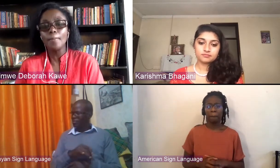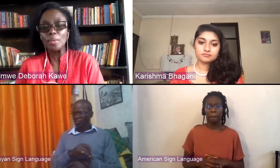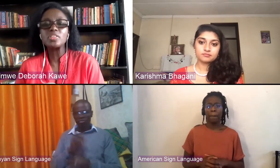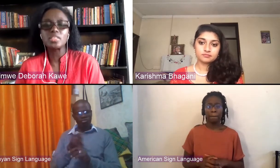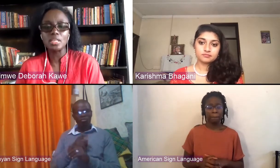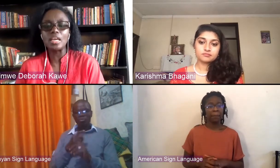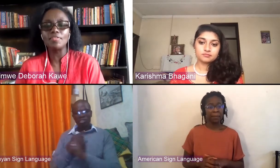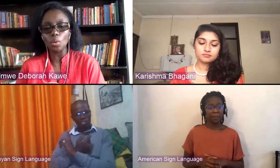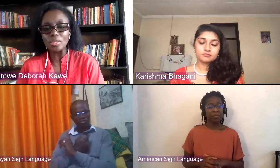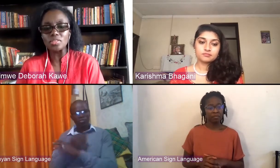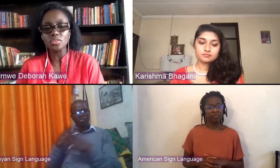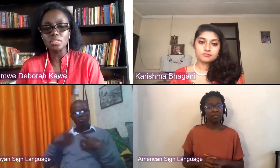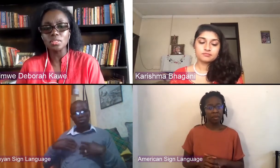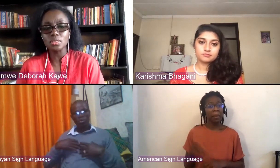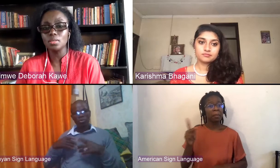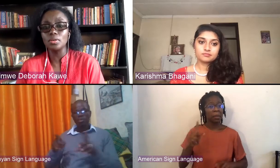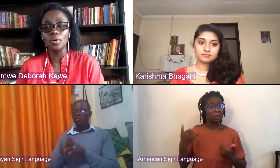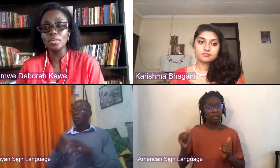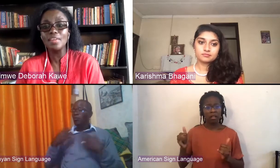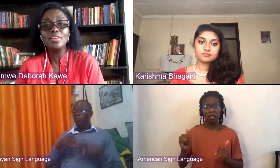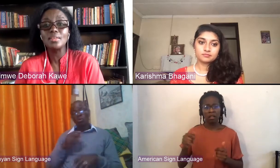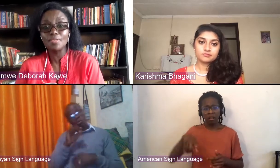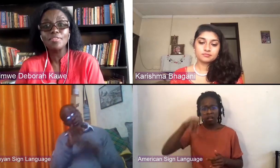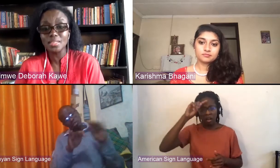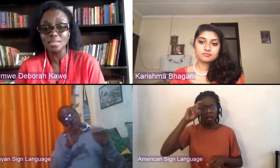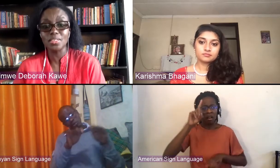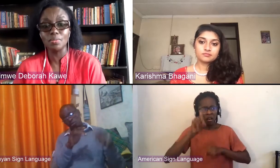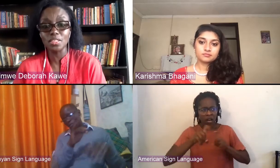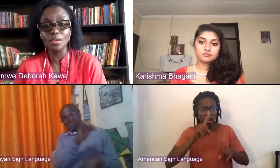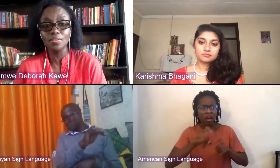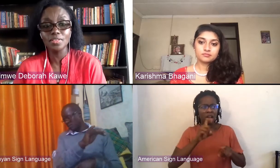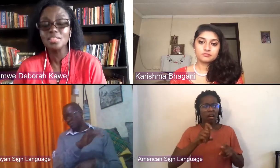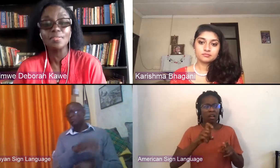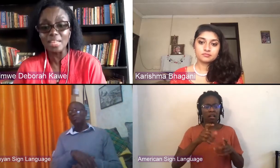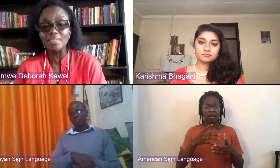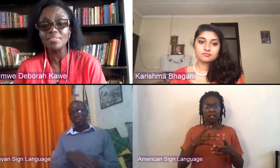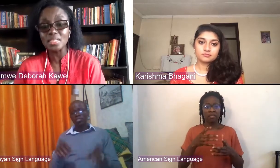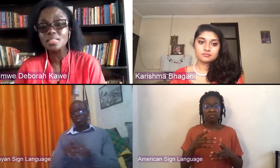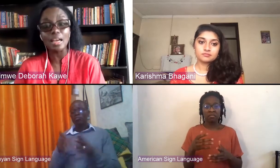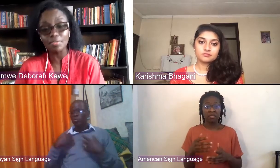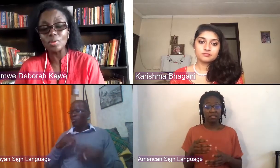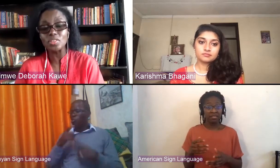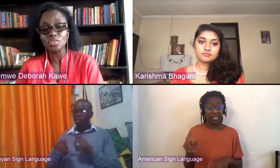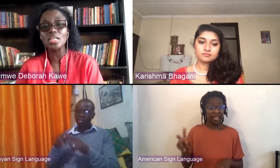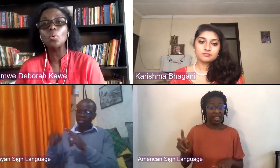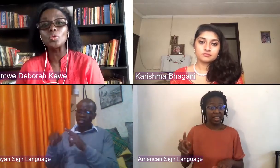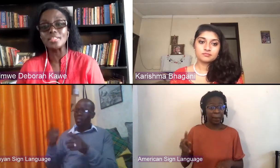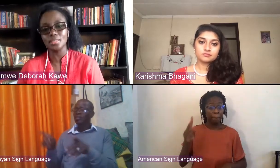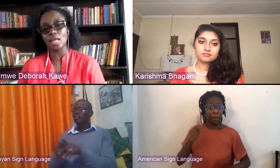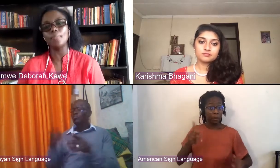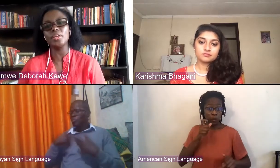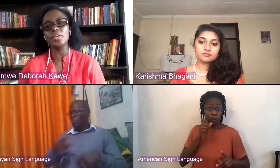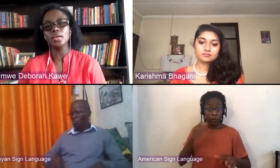people still have the questions, you know even the victims themselves the survivors still have questions. How could this happen?